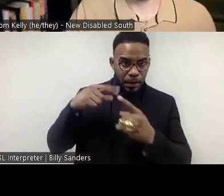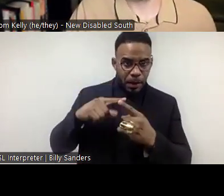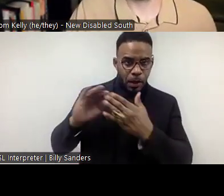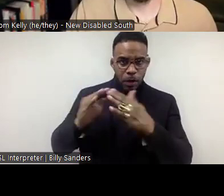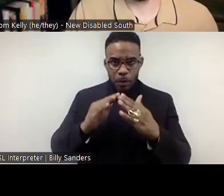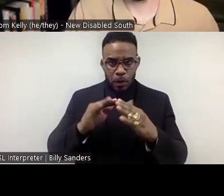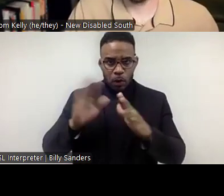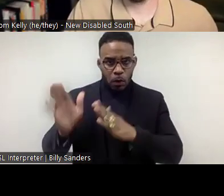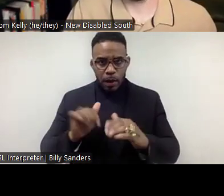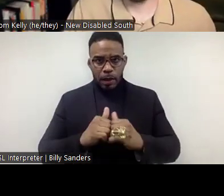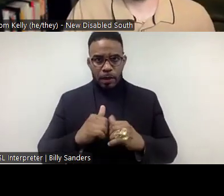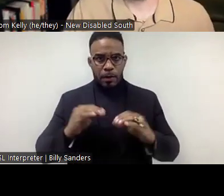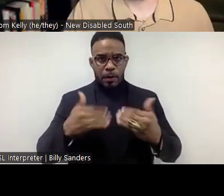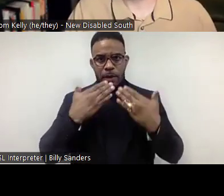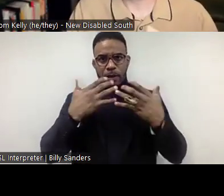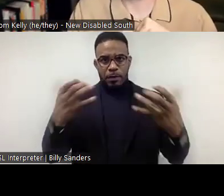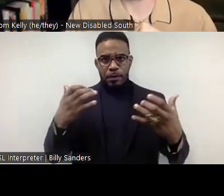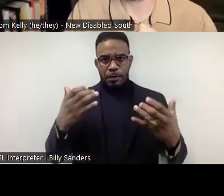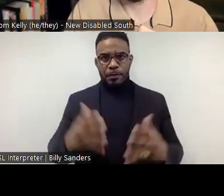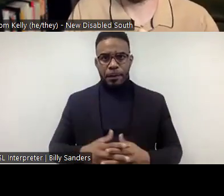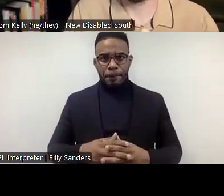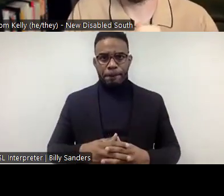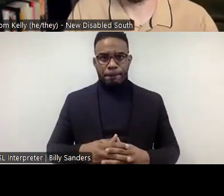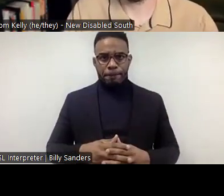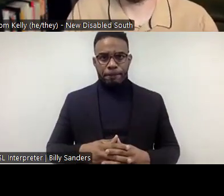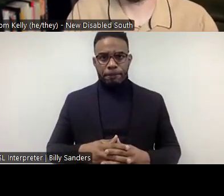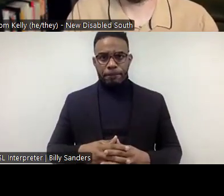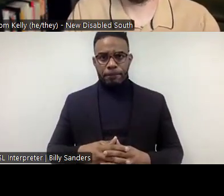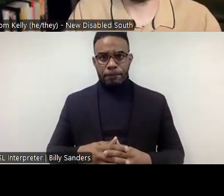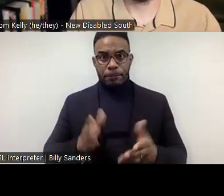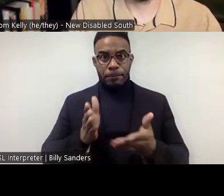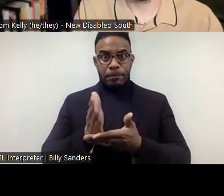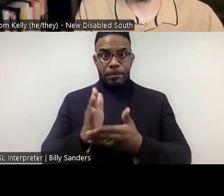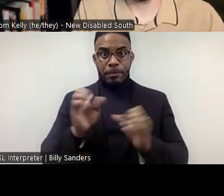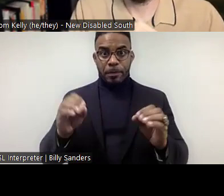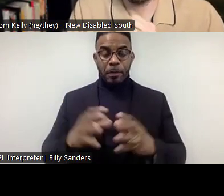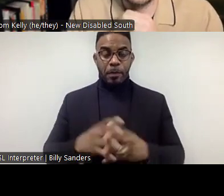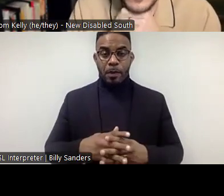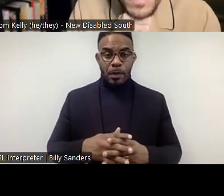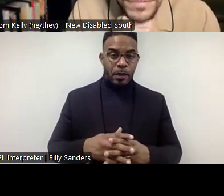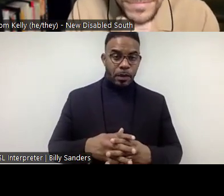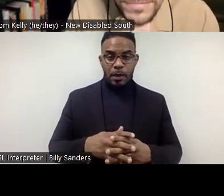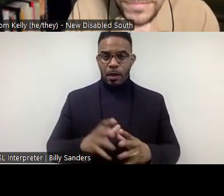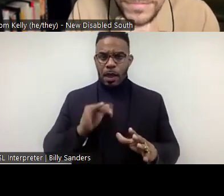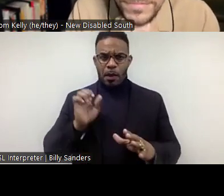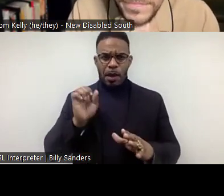Amber is clearly such a leader in thinking about community organizing in her movement. So thank you for being here.